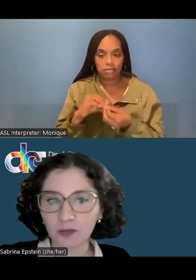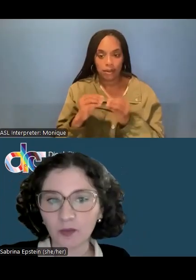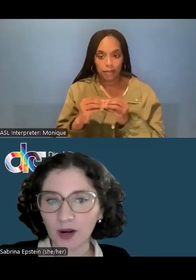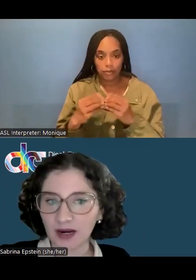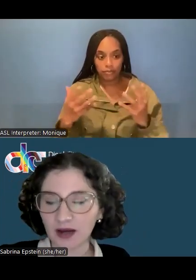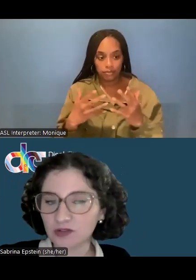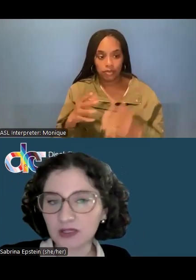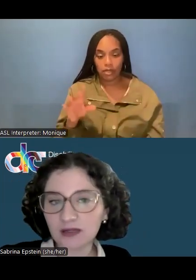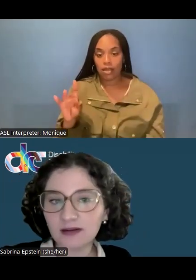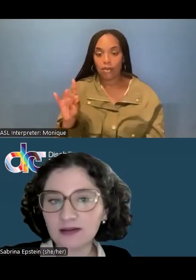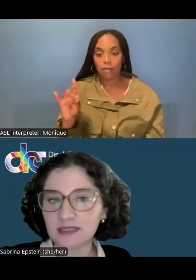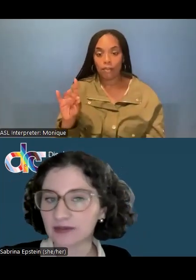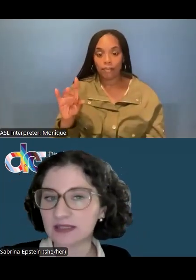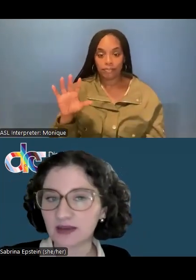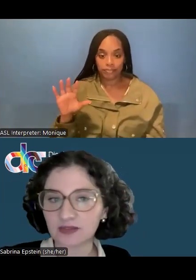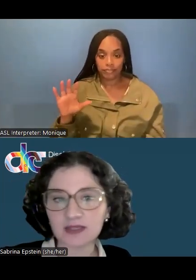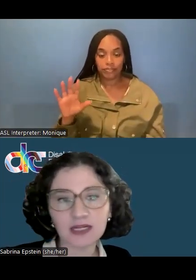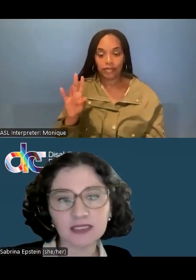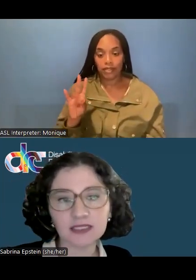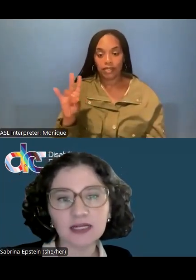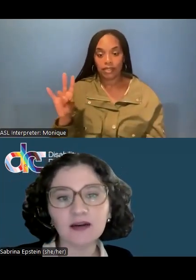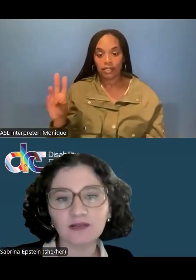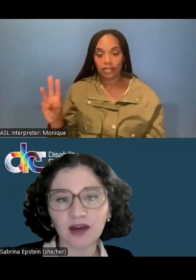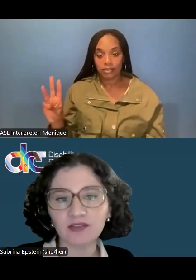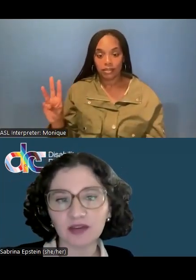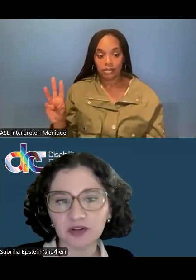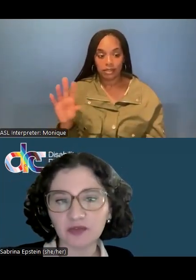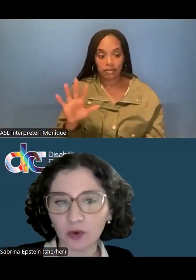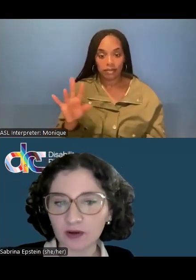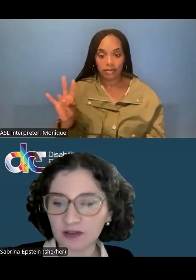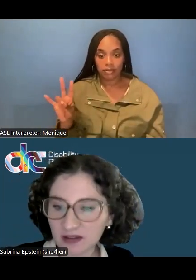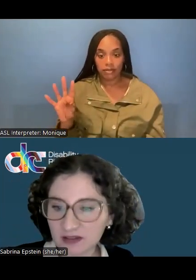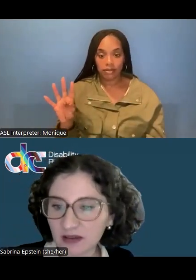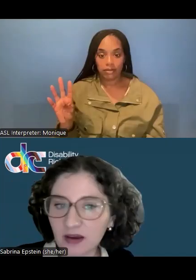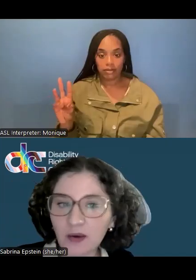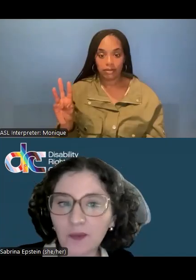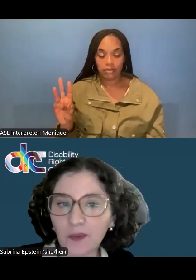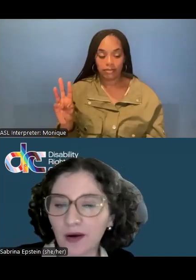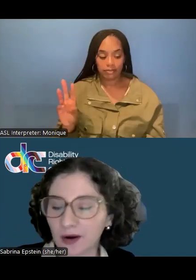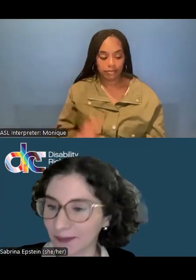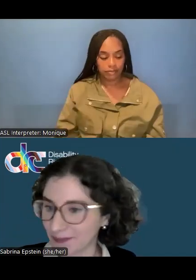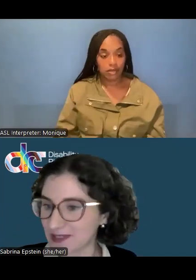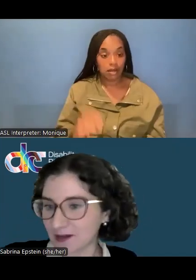1-800-776-5746 or on our website.